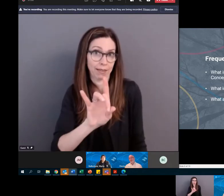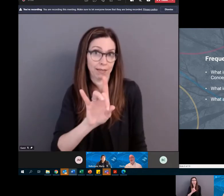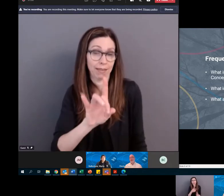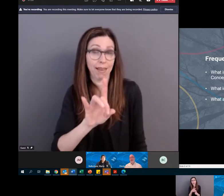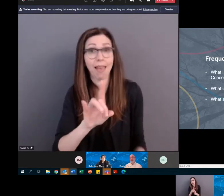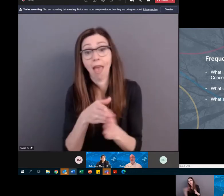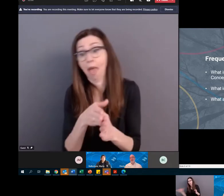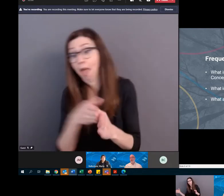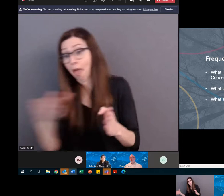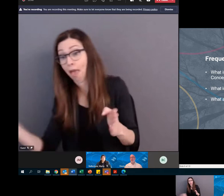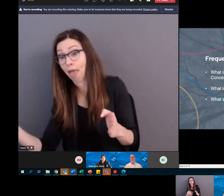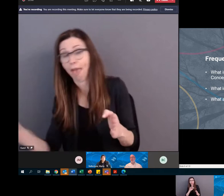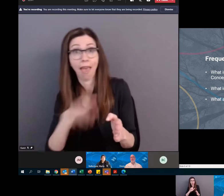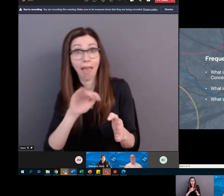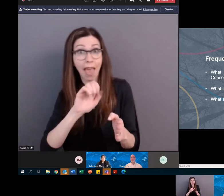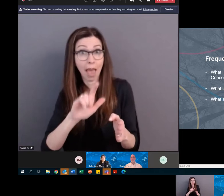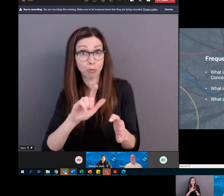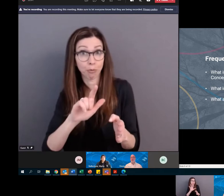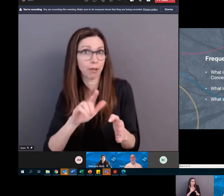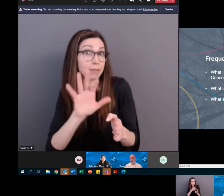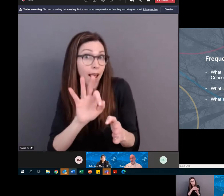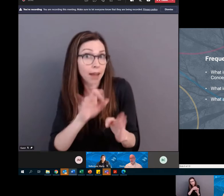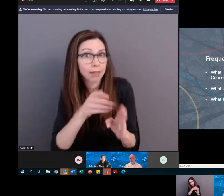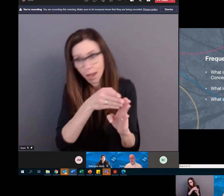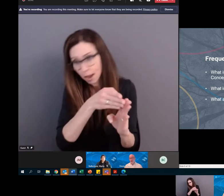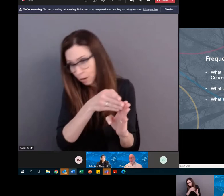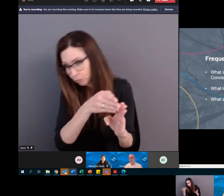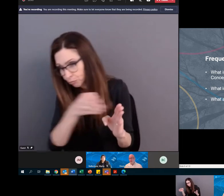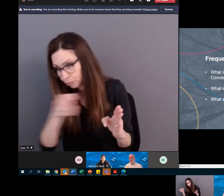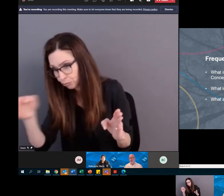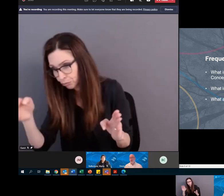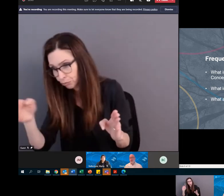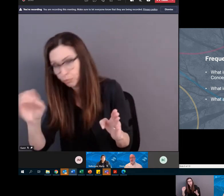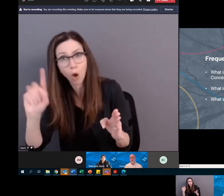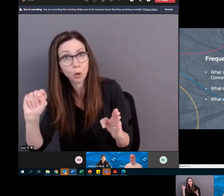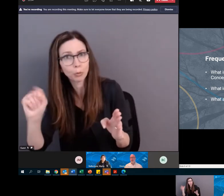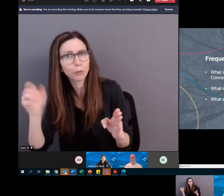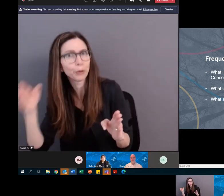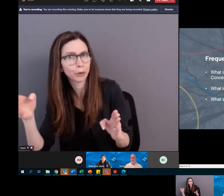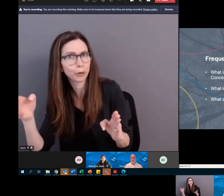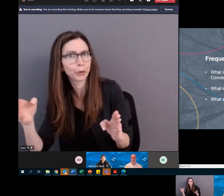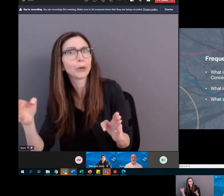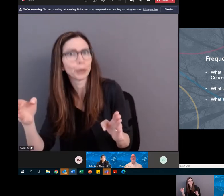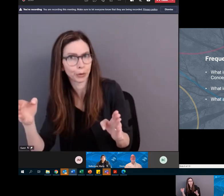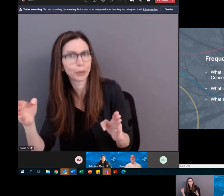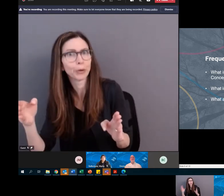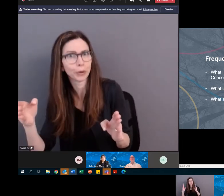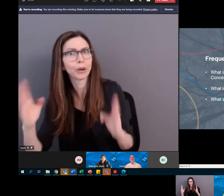after April 8th will be put into the competition that closes